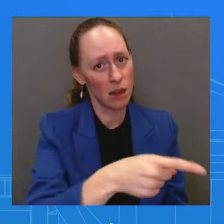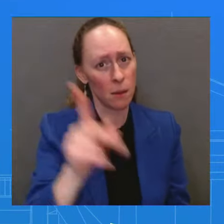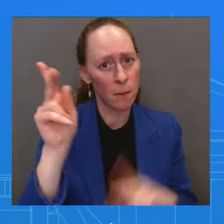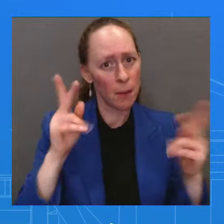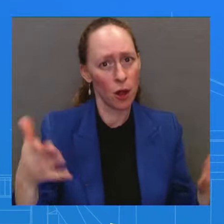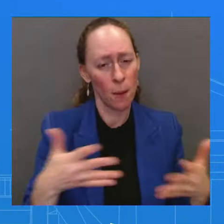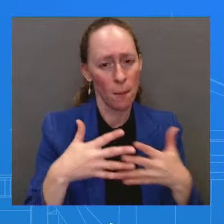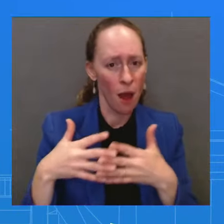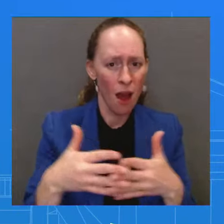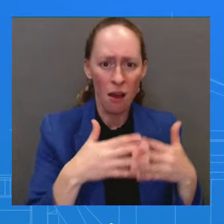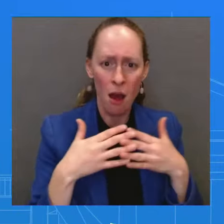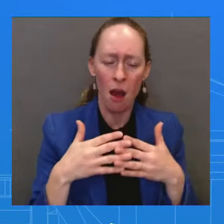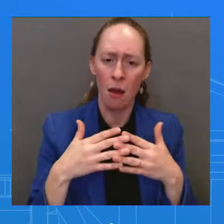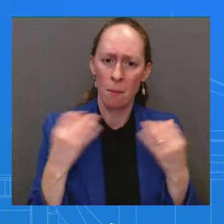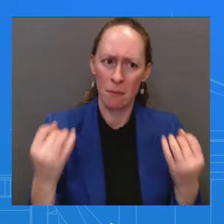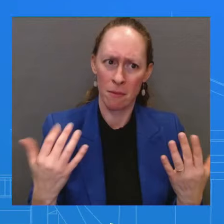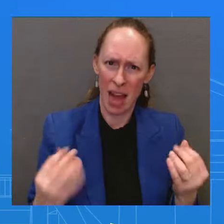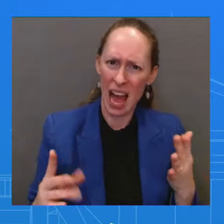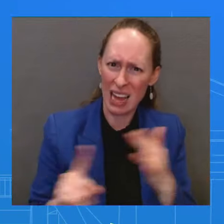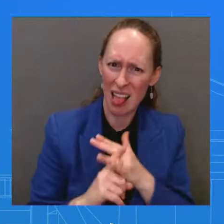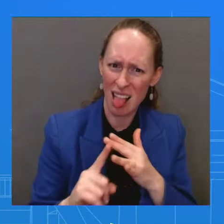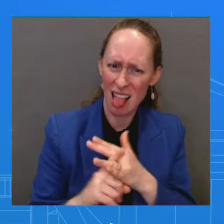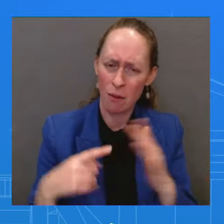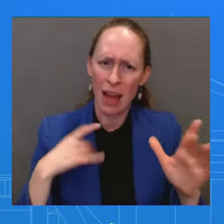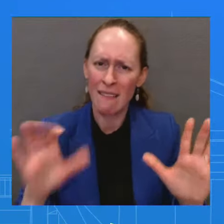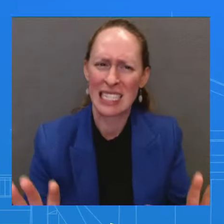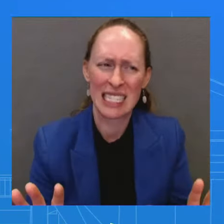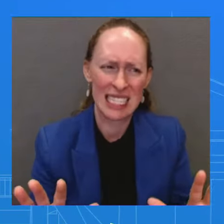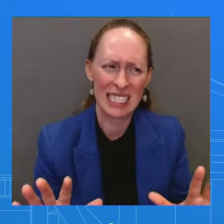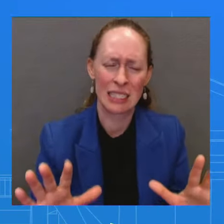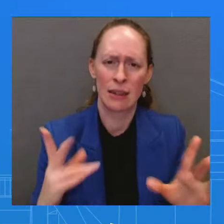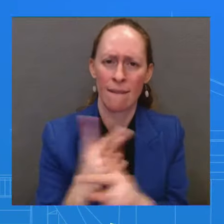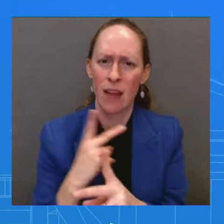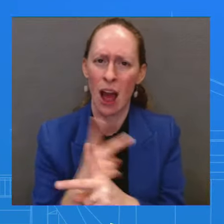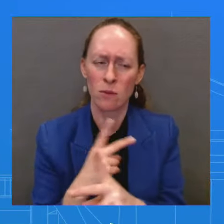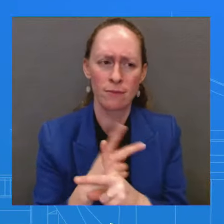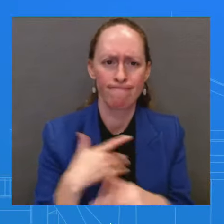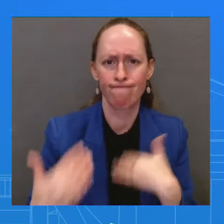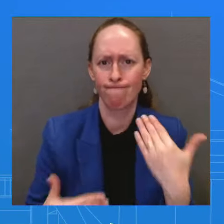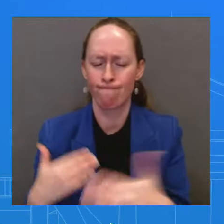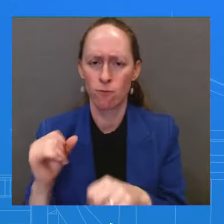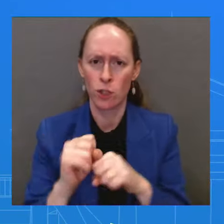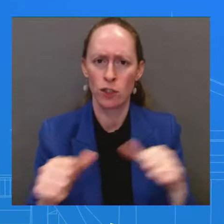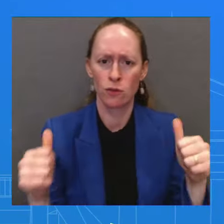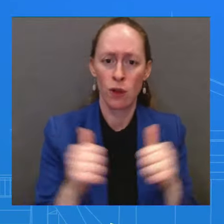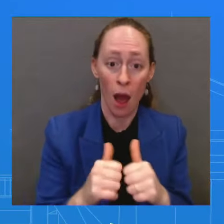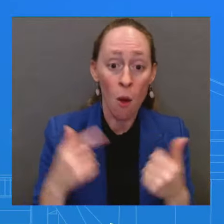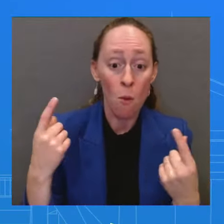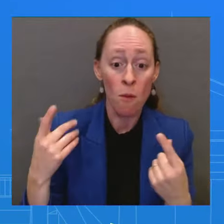what we saw on Saturday should have never have happened. We're glad that a deal was made. We're glad that we're not in a shutdown.